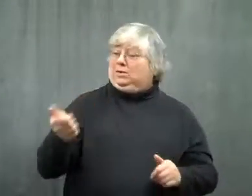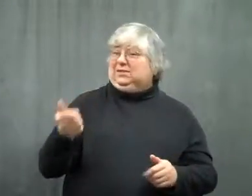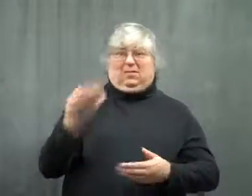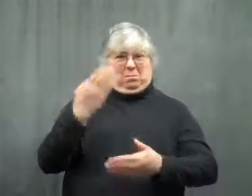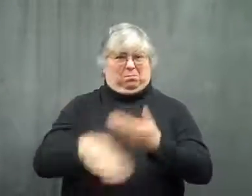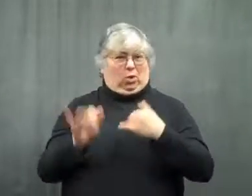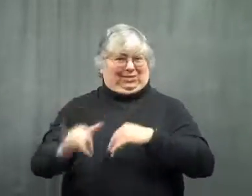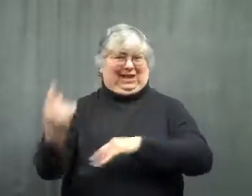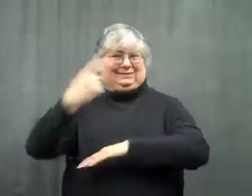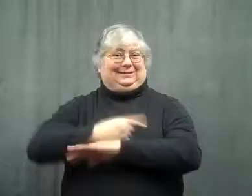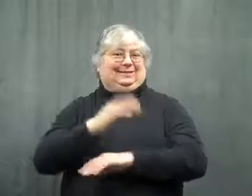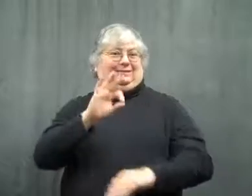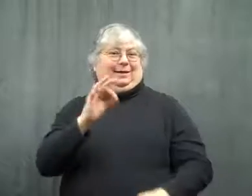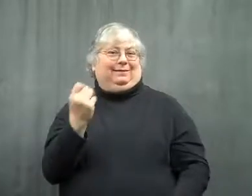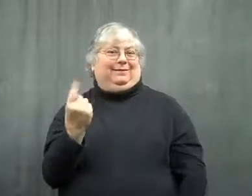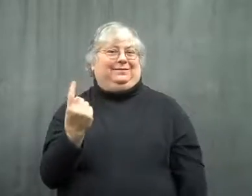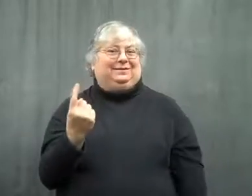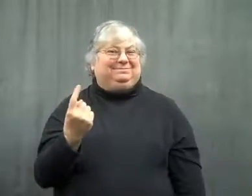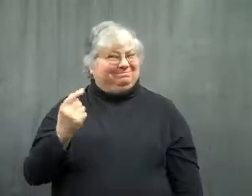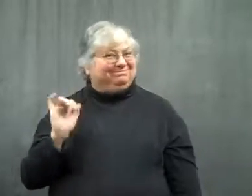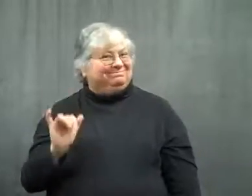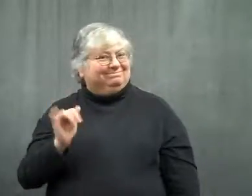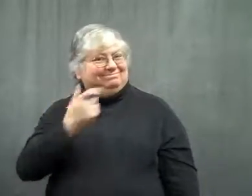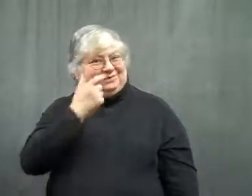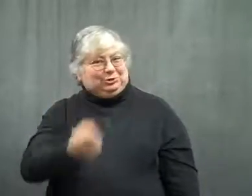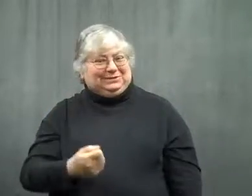An interesting thing was that she was born on the day of 9/11.